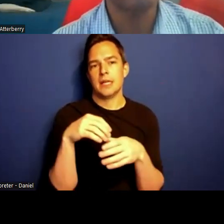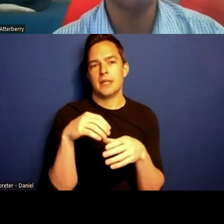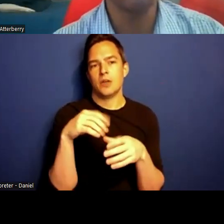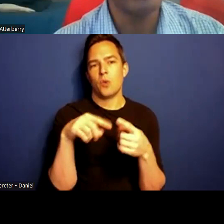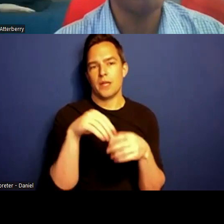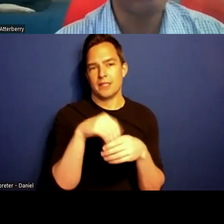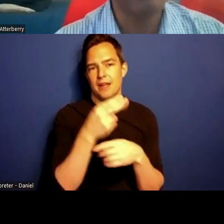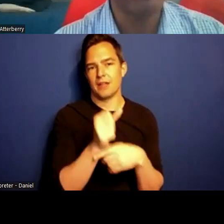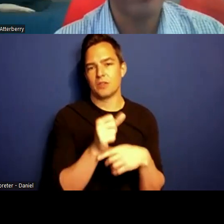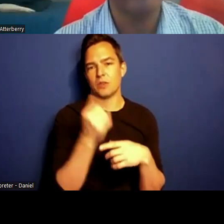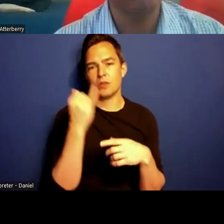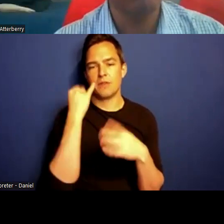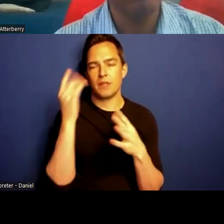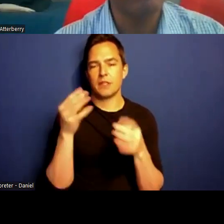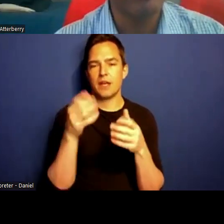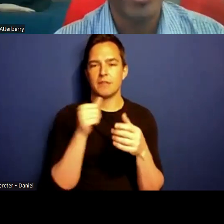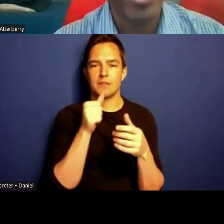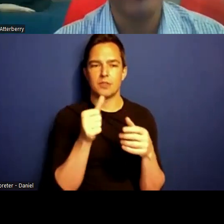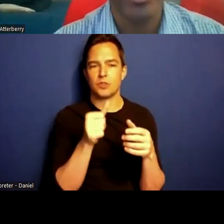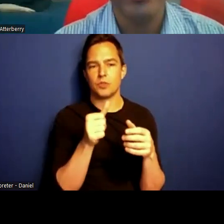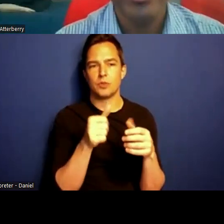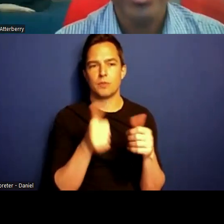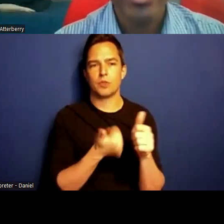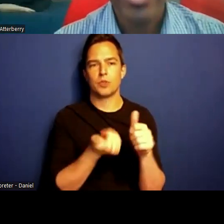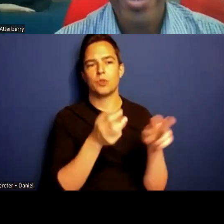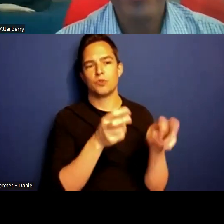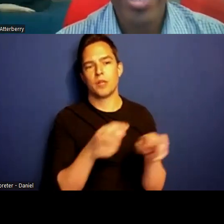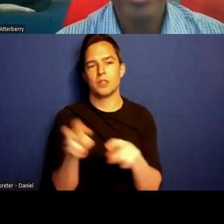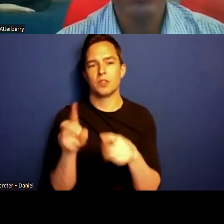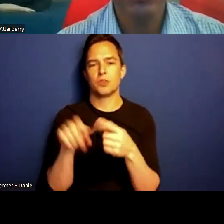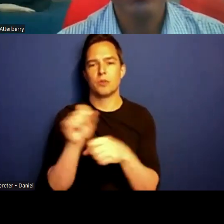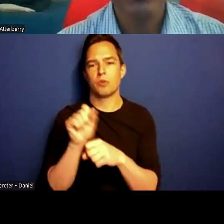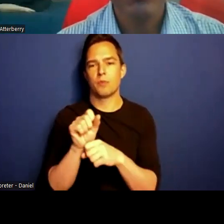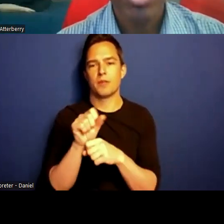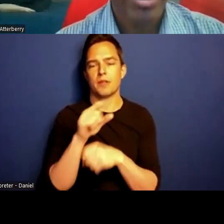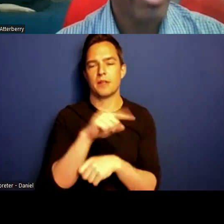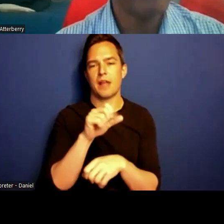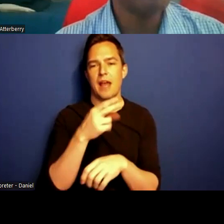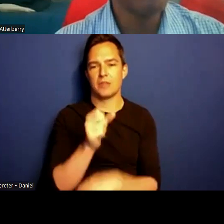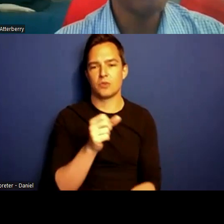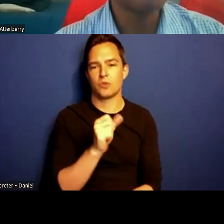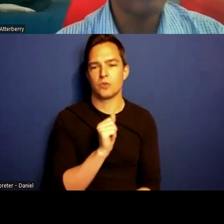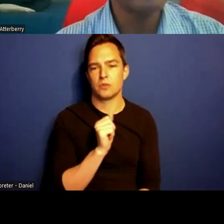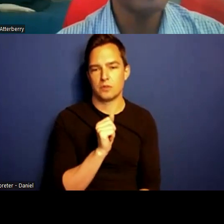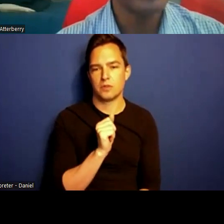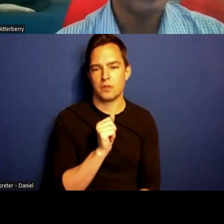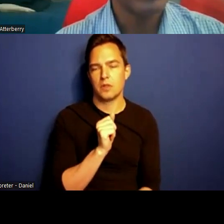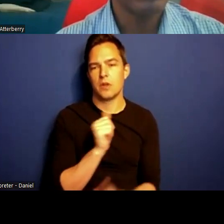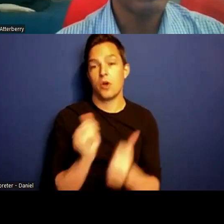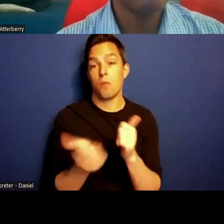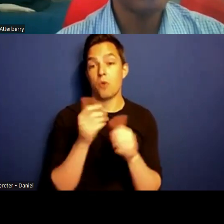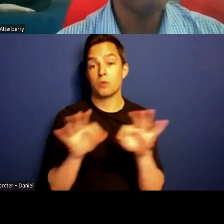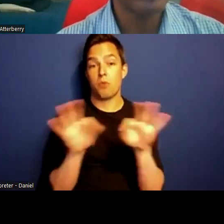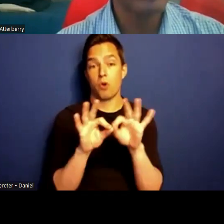pursue transition to employment after high school. And most importantly, students with